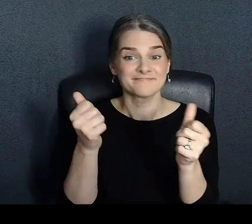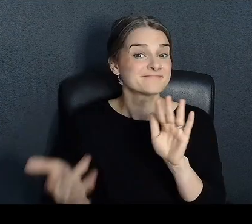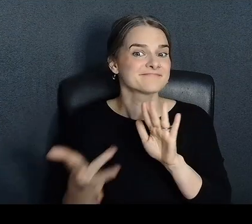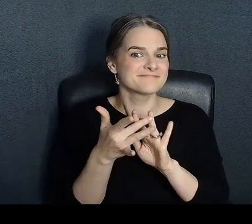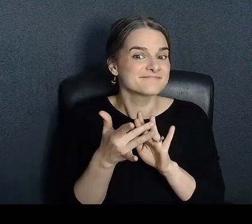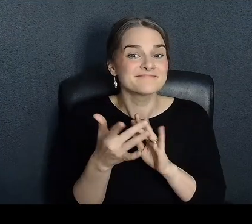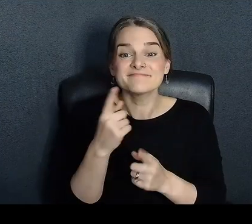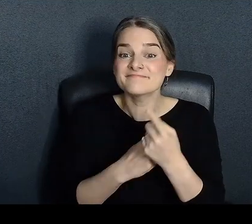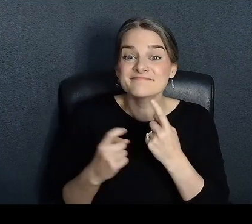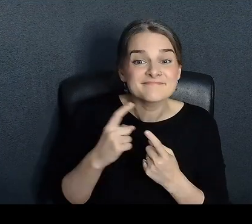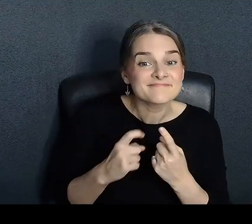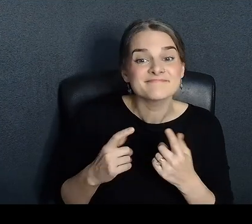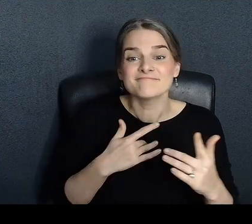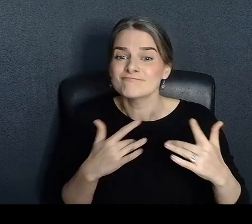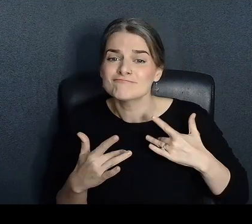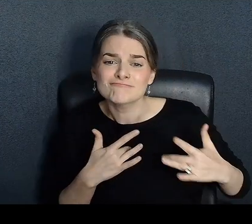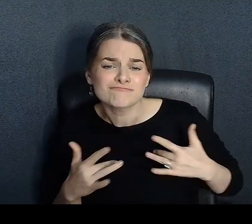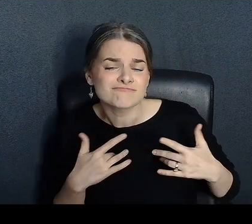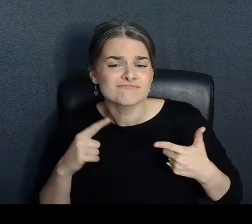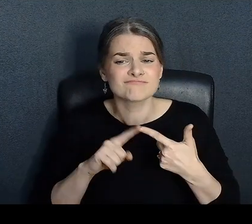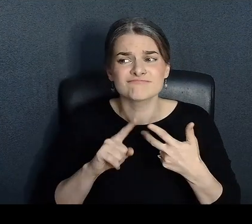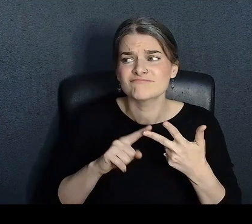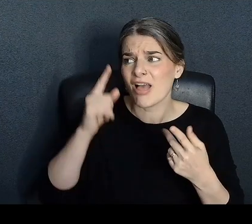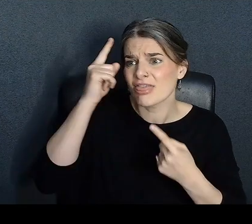have any questions, concerns, thoughts